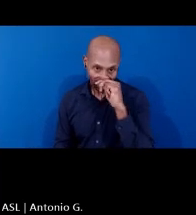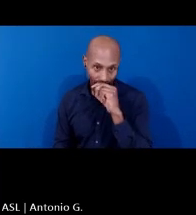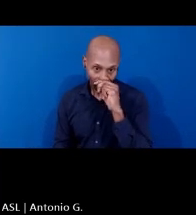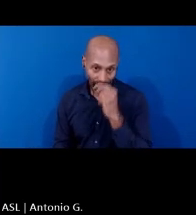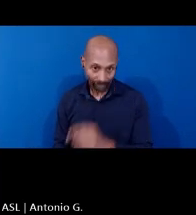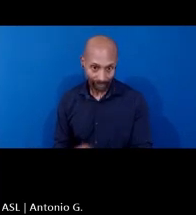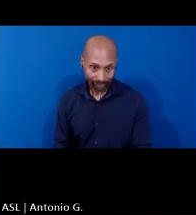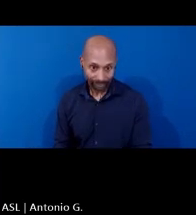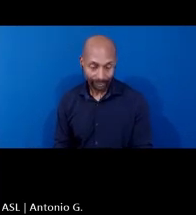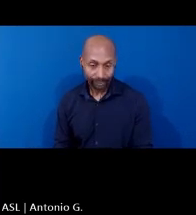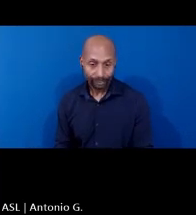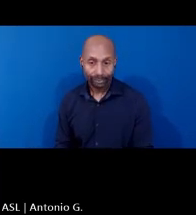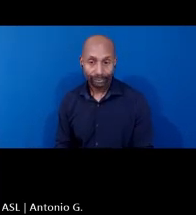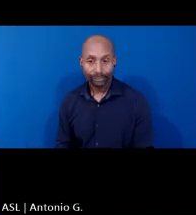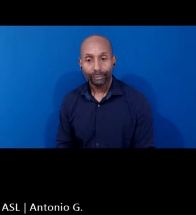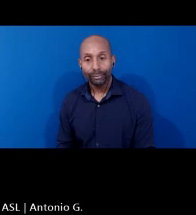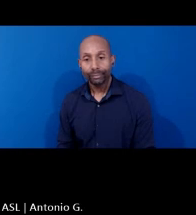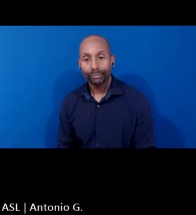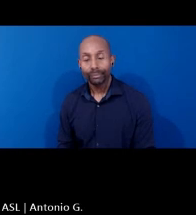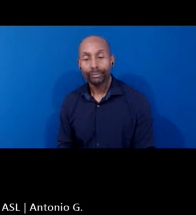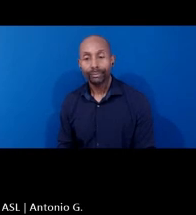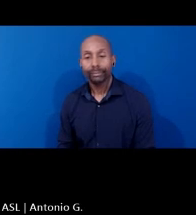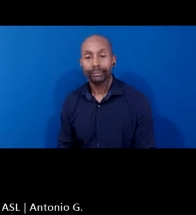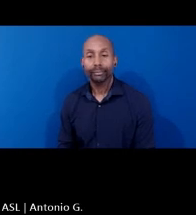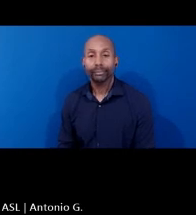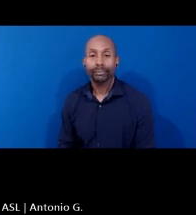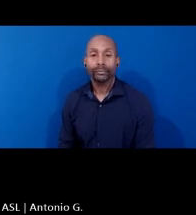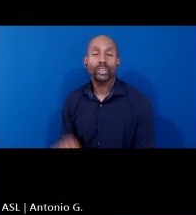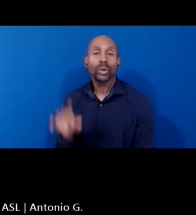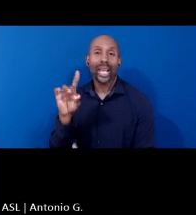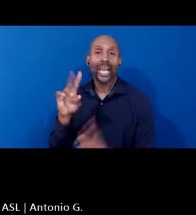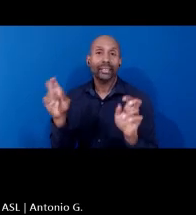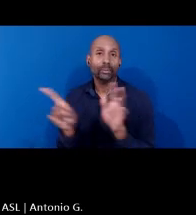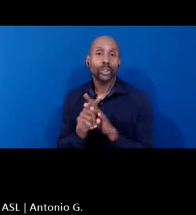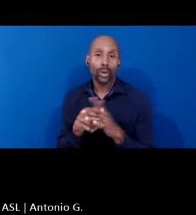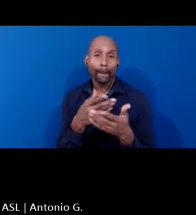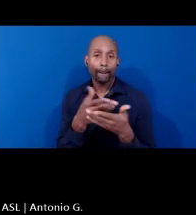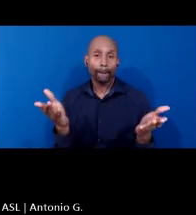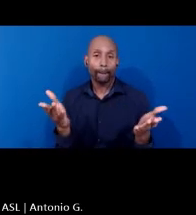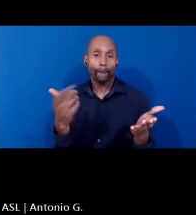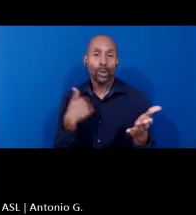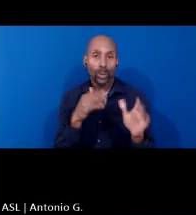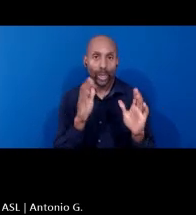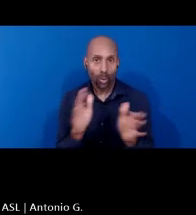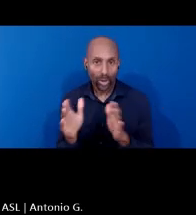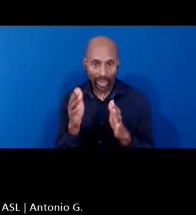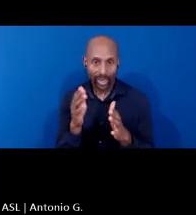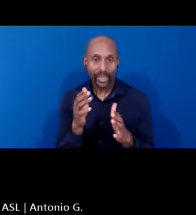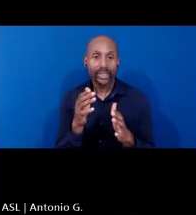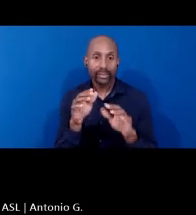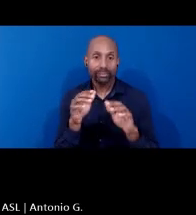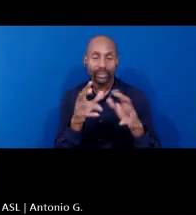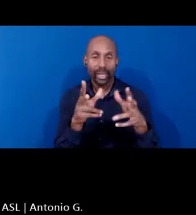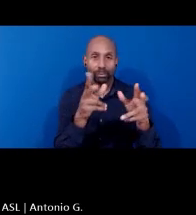So what emerged at these nodes are 8 themes. We were able to organize things into 8 themes. You see them depicted on this slide.